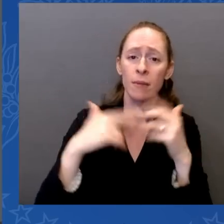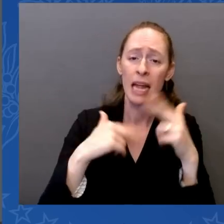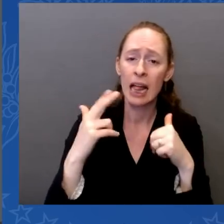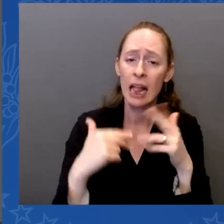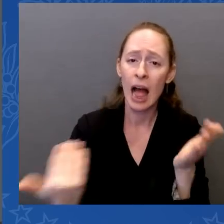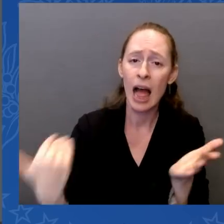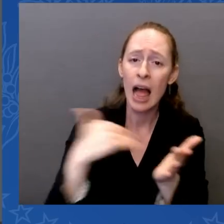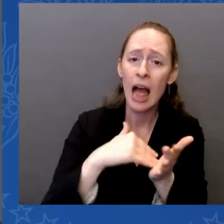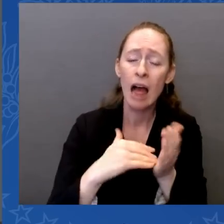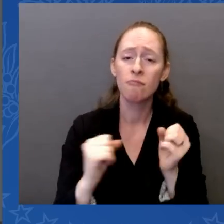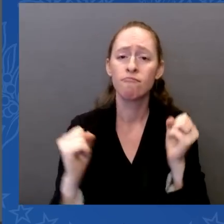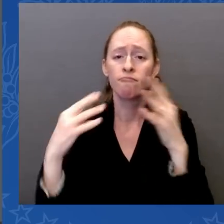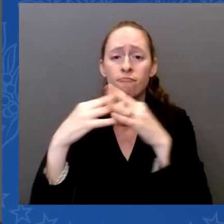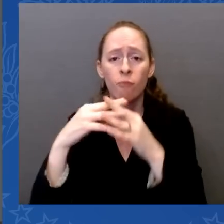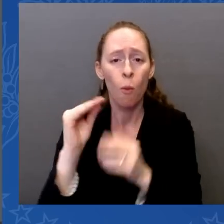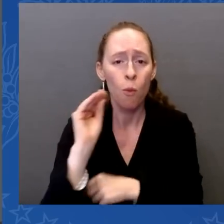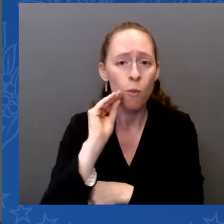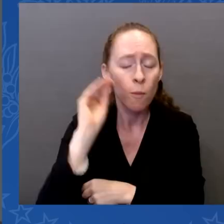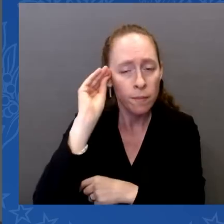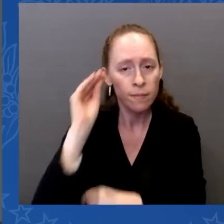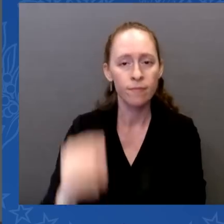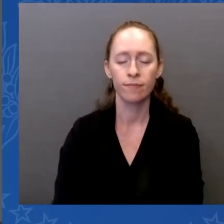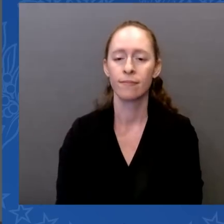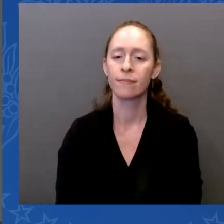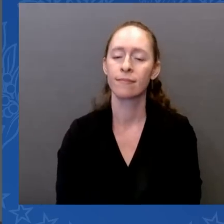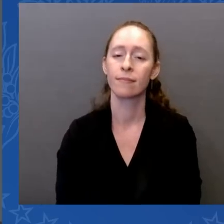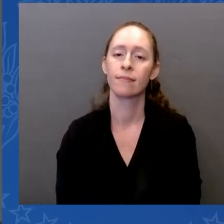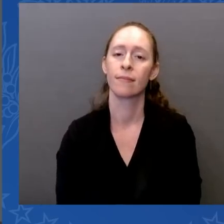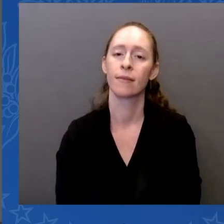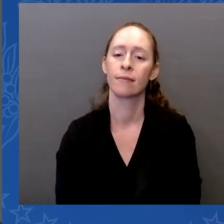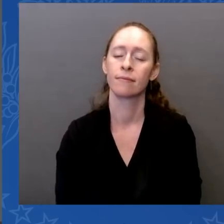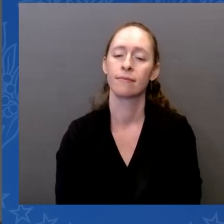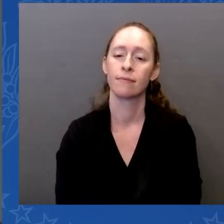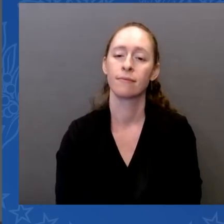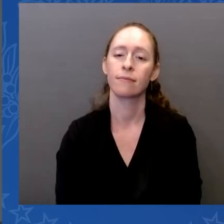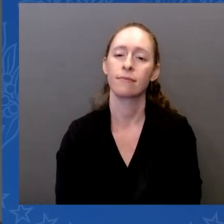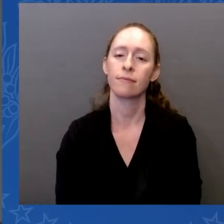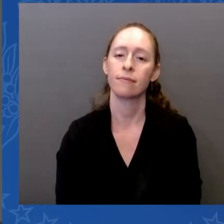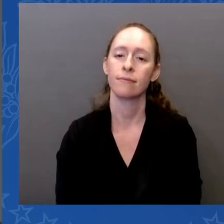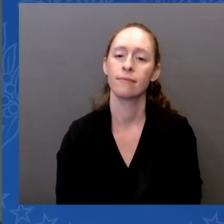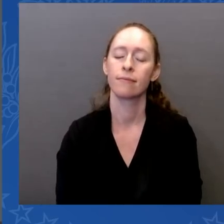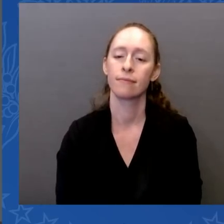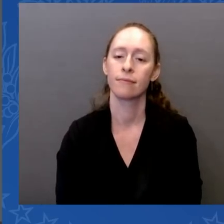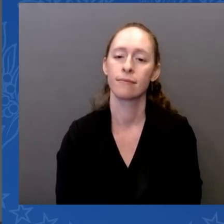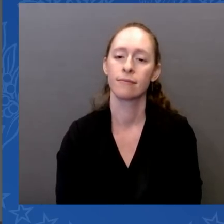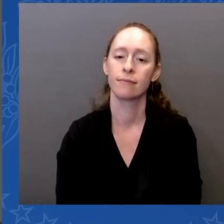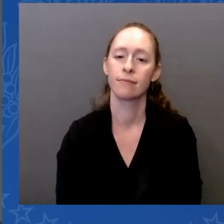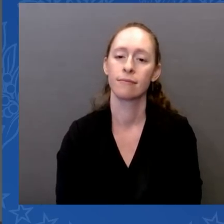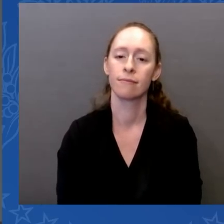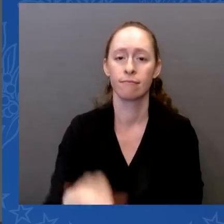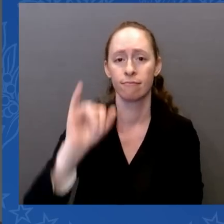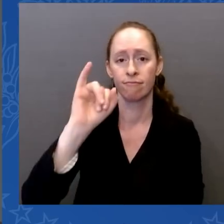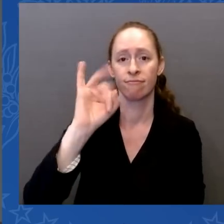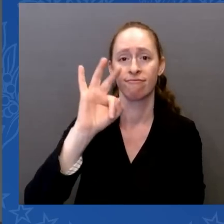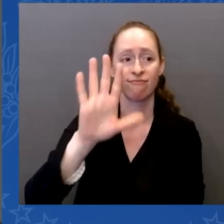to families displaced from their homes to meet critical needs of food, first aid, prescriptions, and baby food, and fuel now.